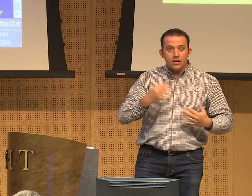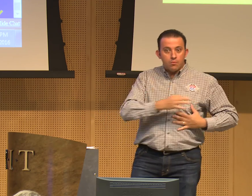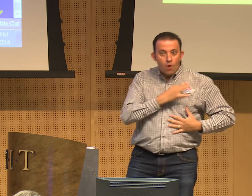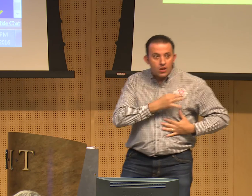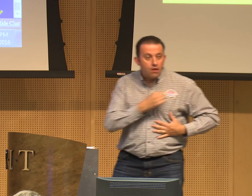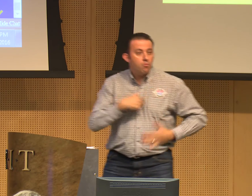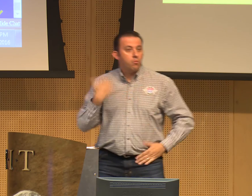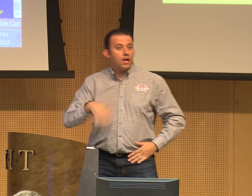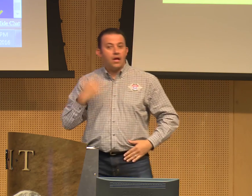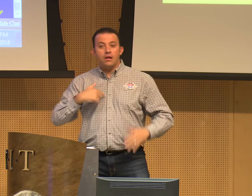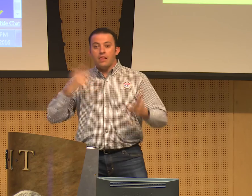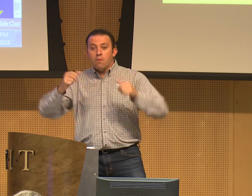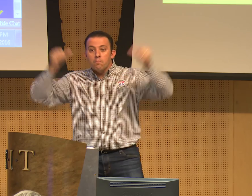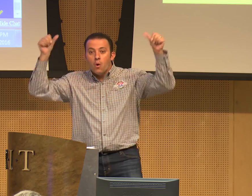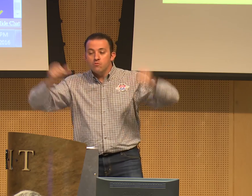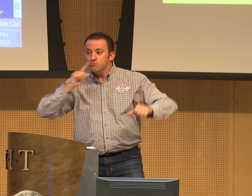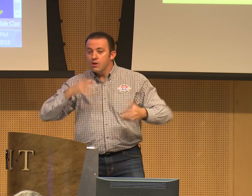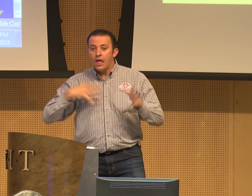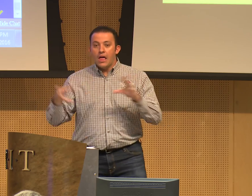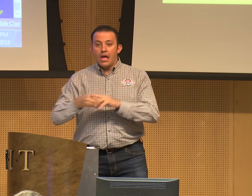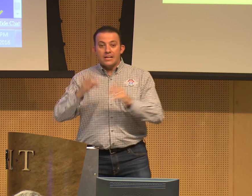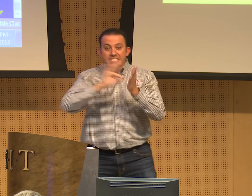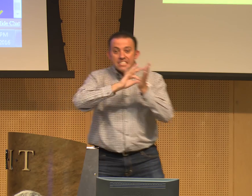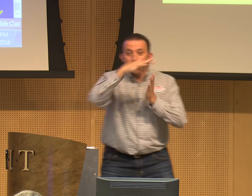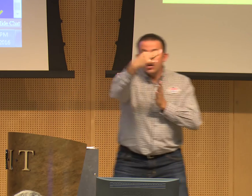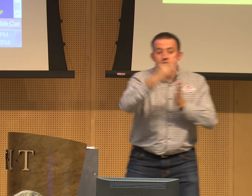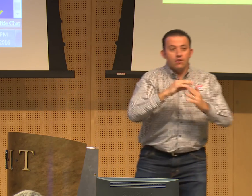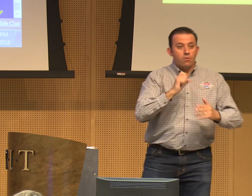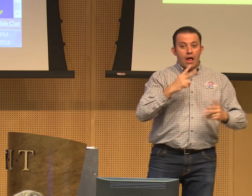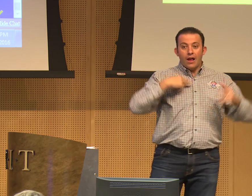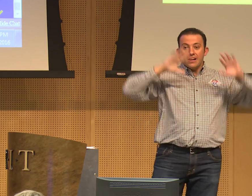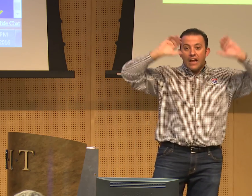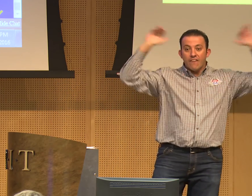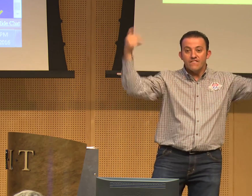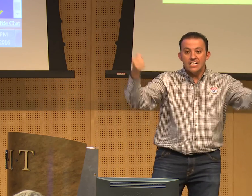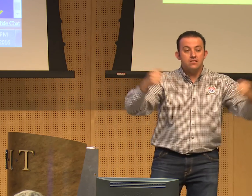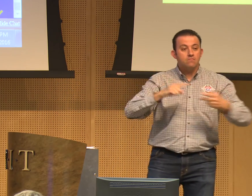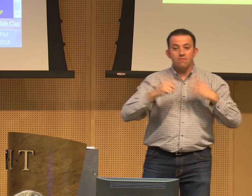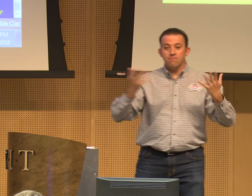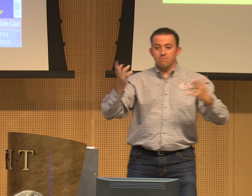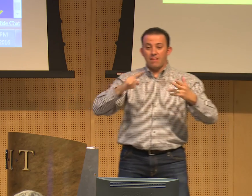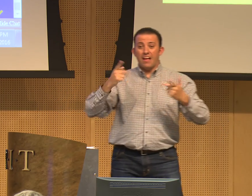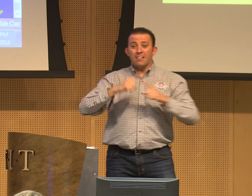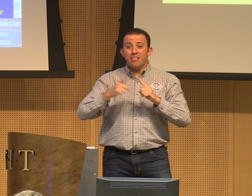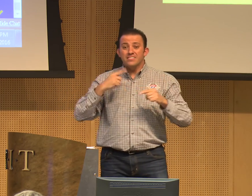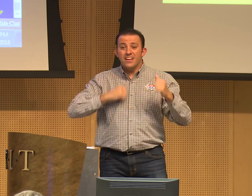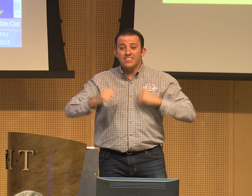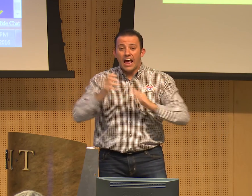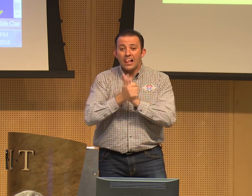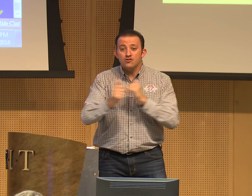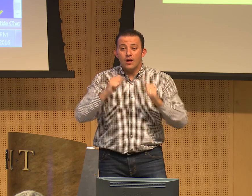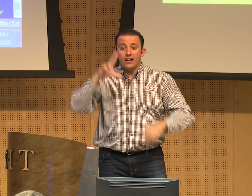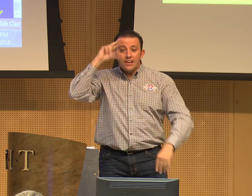We had a lot of embroidery needs. We had banners. We had stickers. We had vinyls, canvases. You know, we were doing all kinds of things.